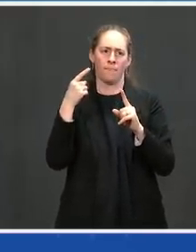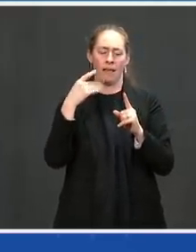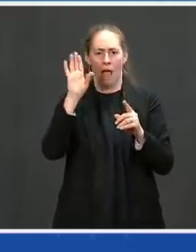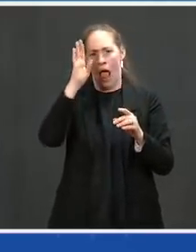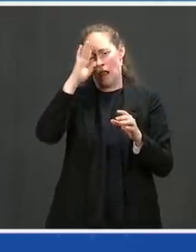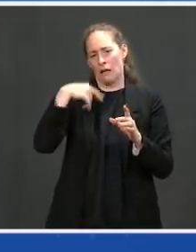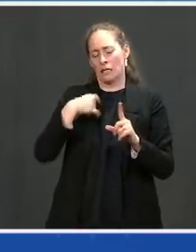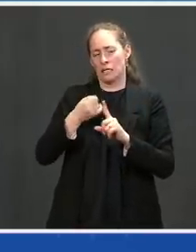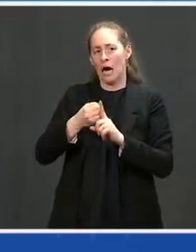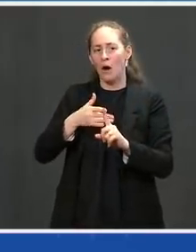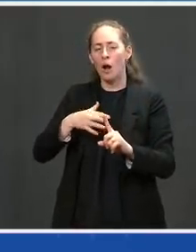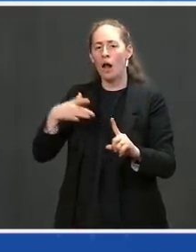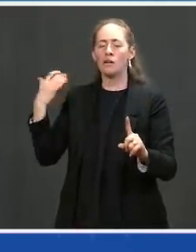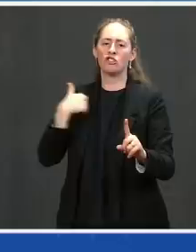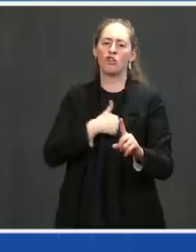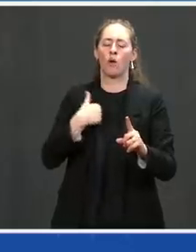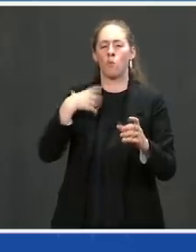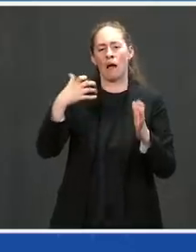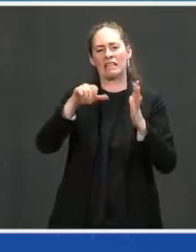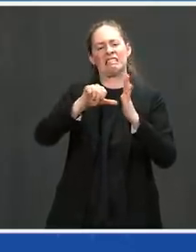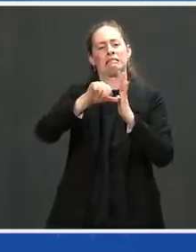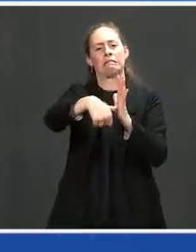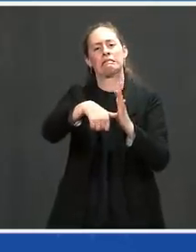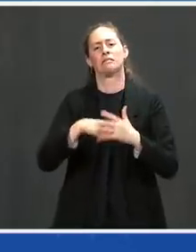is that if you think about it,